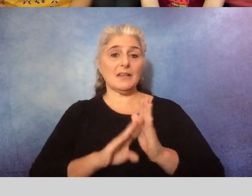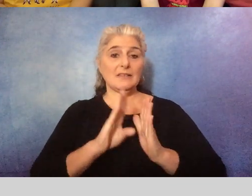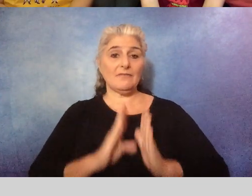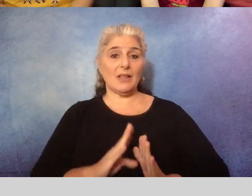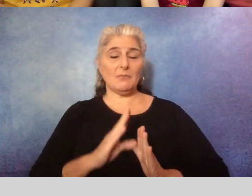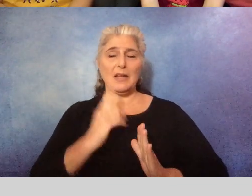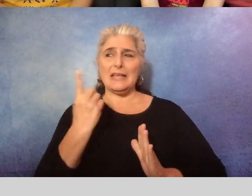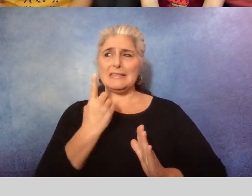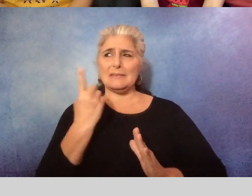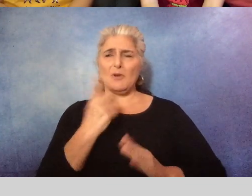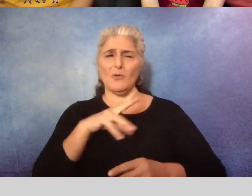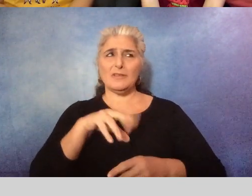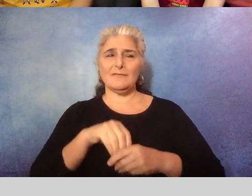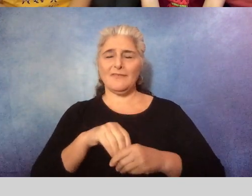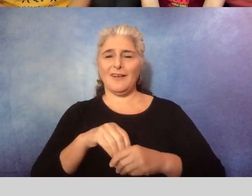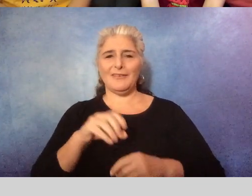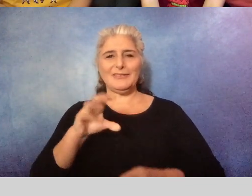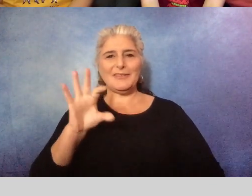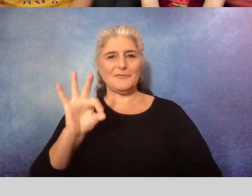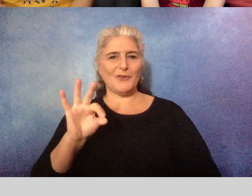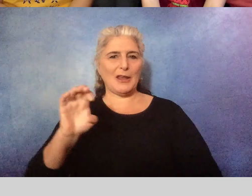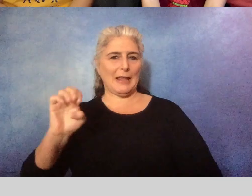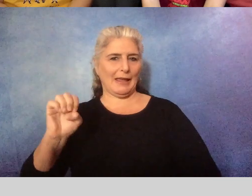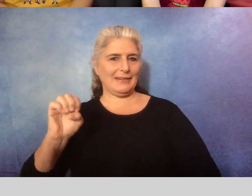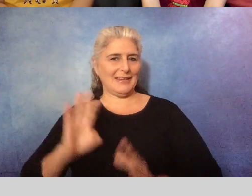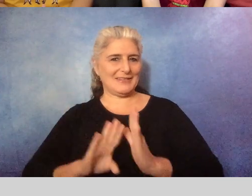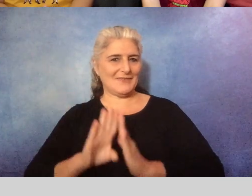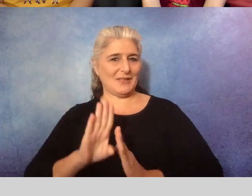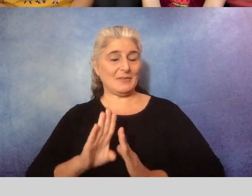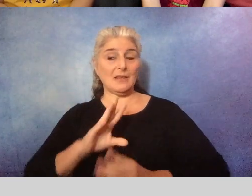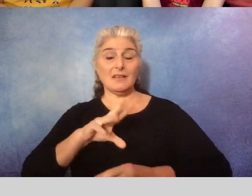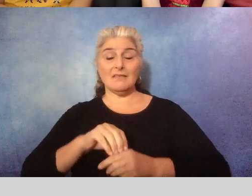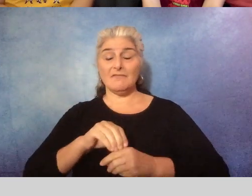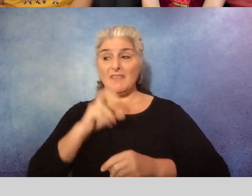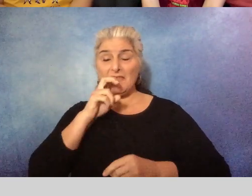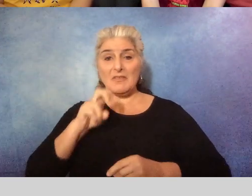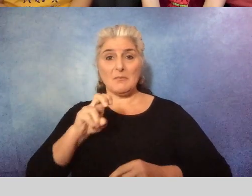into front-end development. I've been part of the Python community